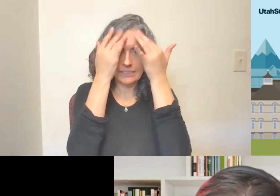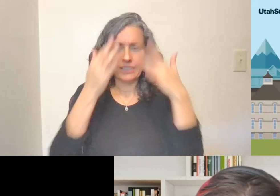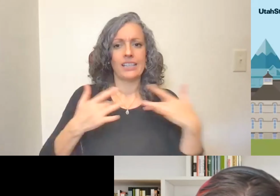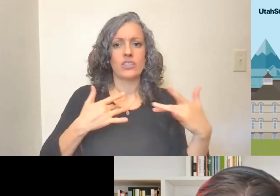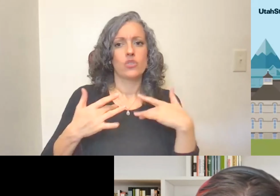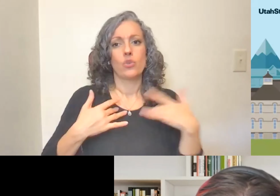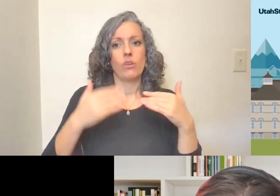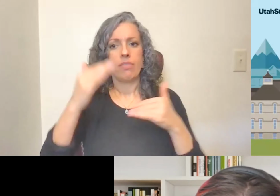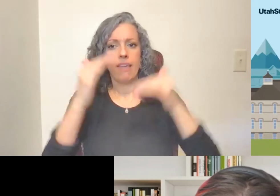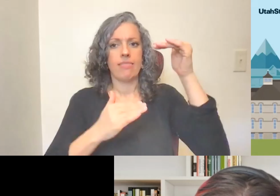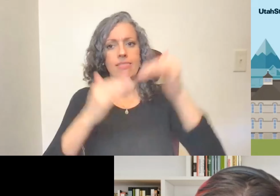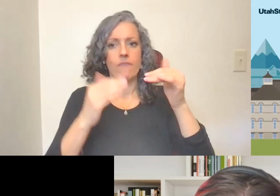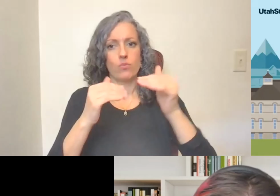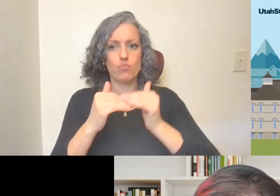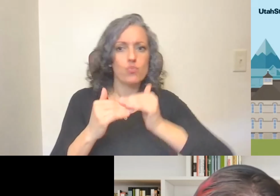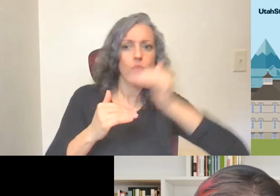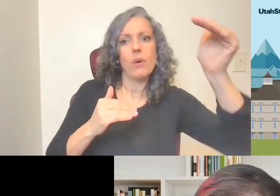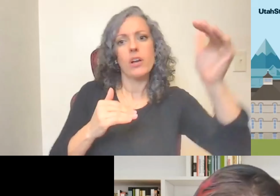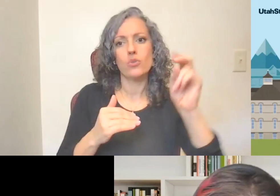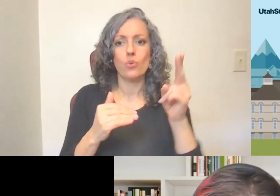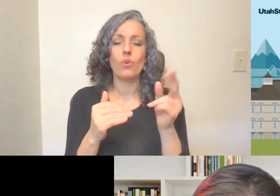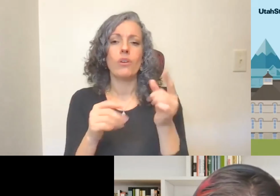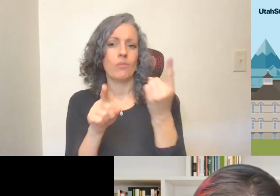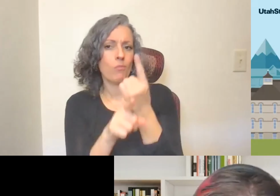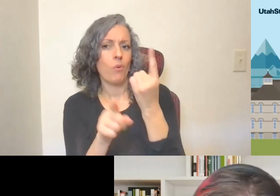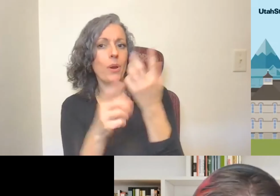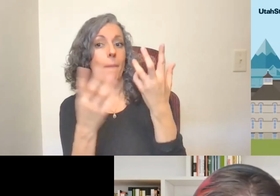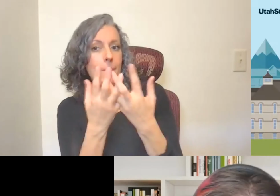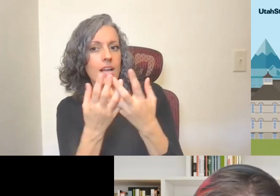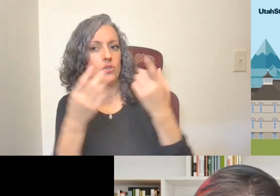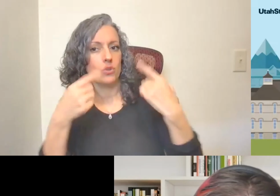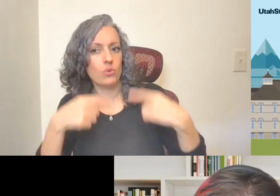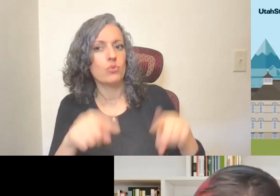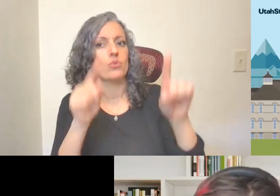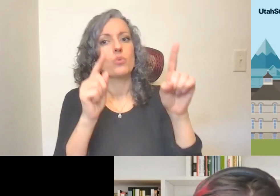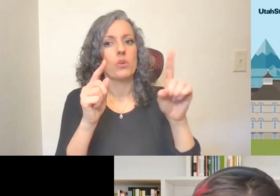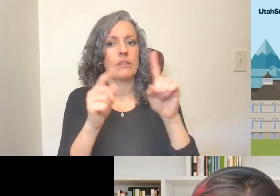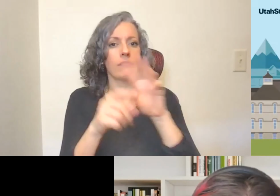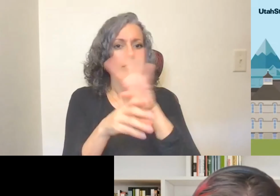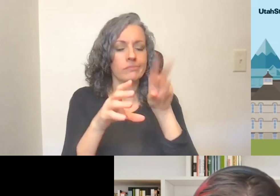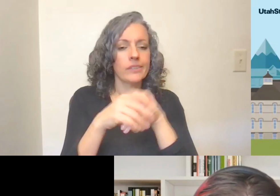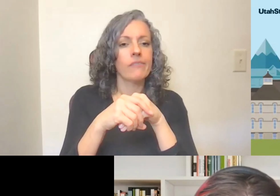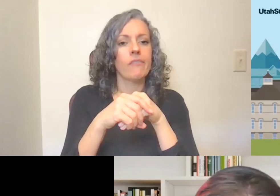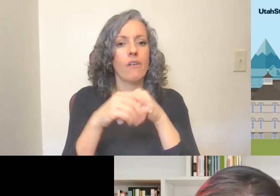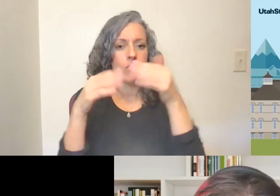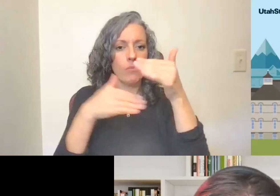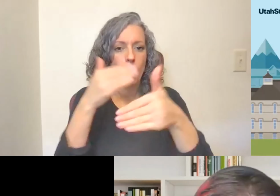too much or maybe being more appropriate during the actual implementation?" [Stéphanie] Yeah, so